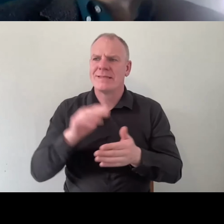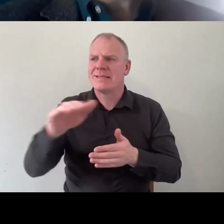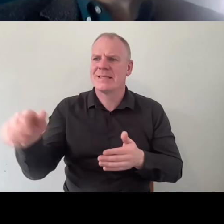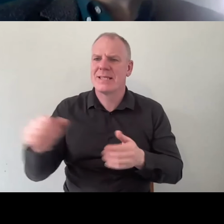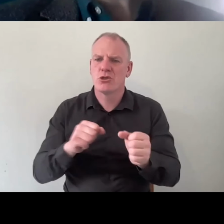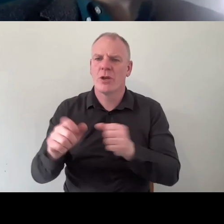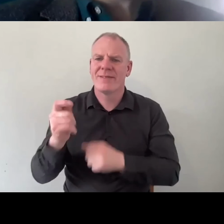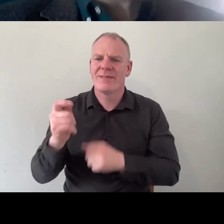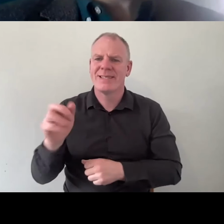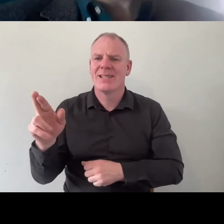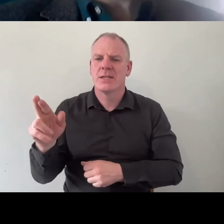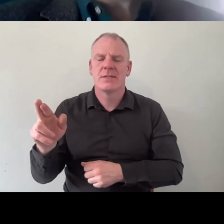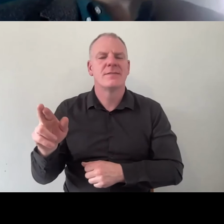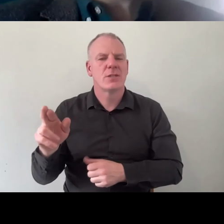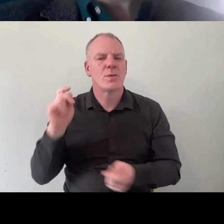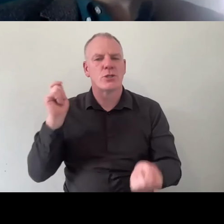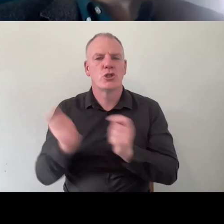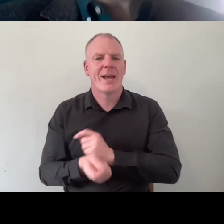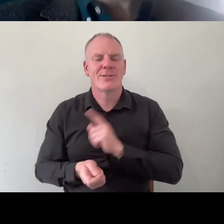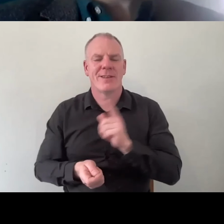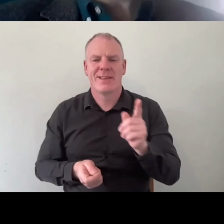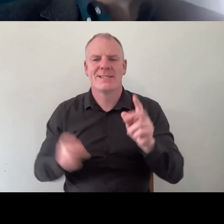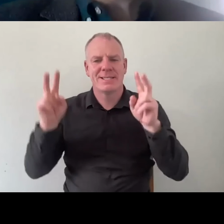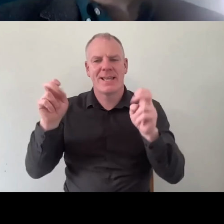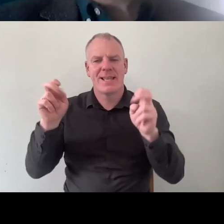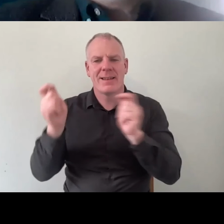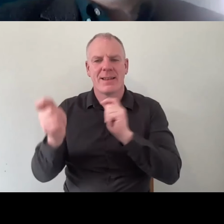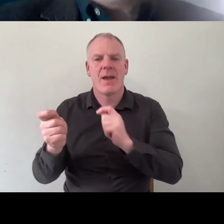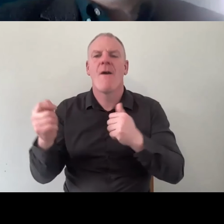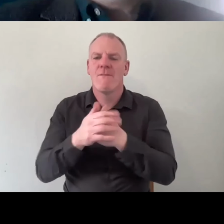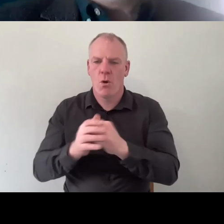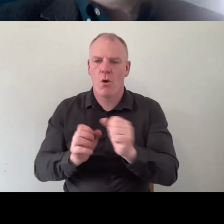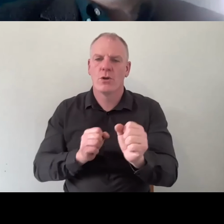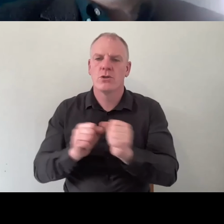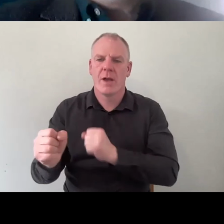so we've slightly changed the title "For the Public Service" to provide services to the public.